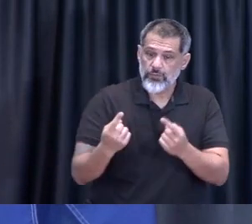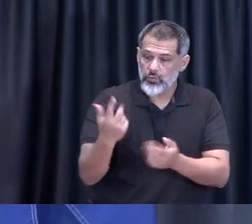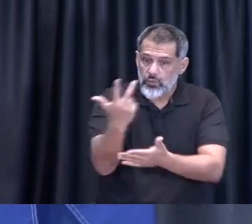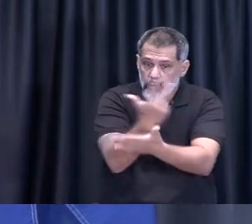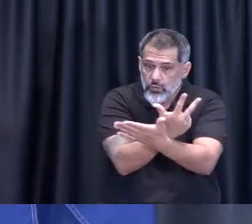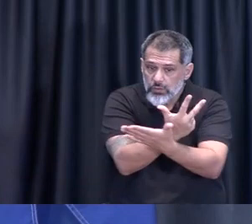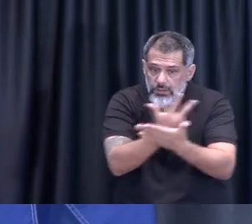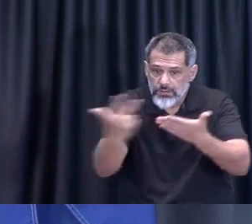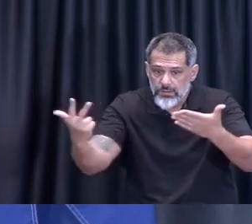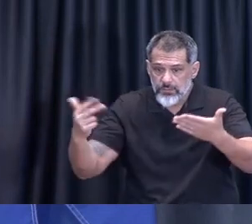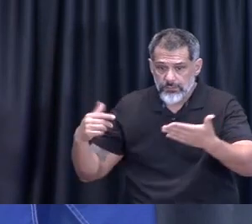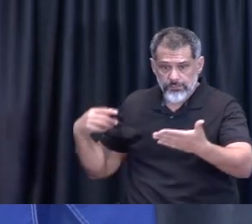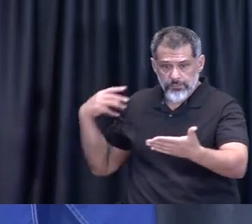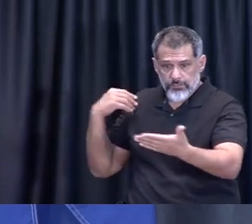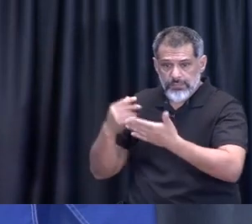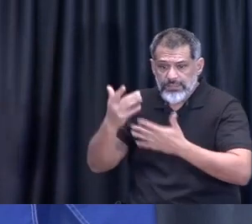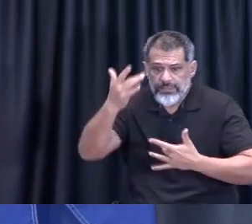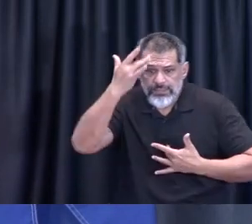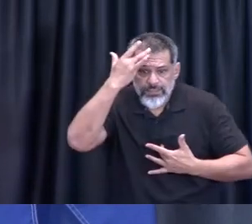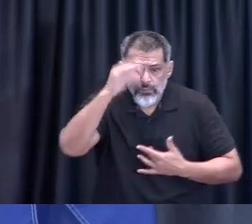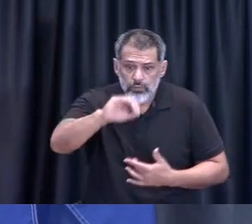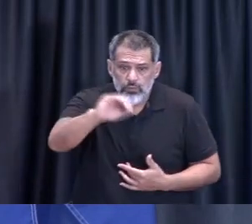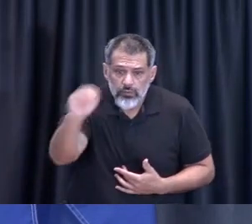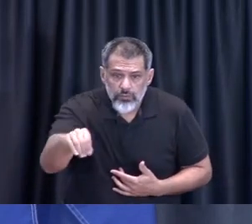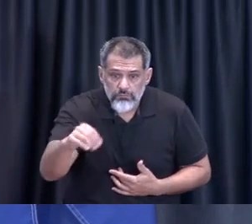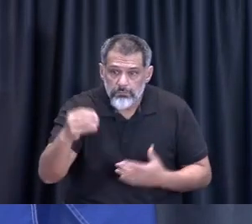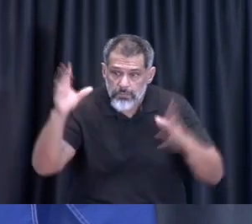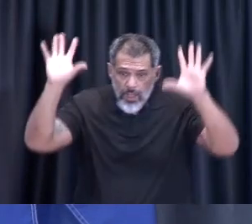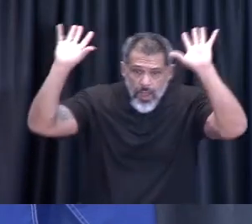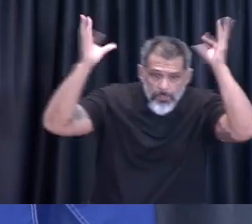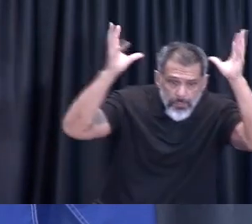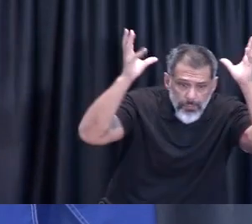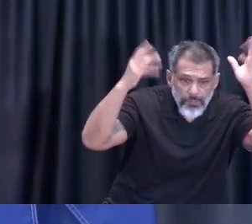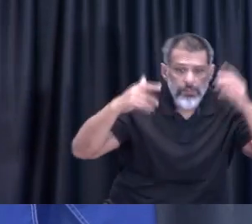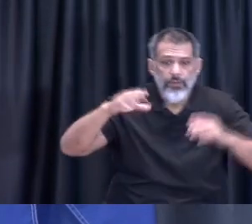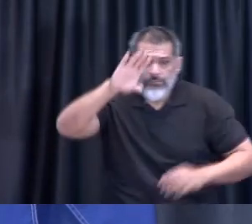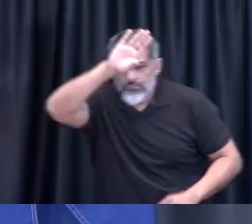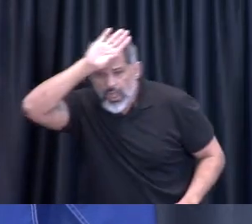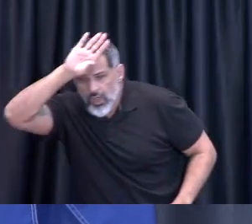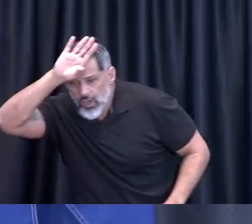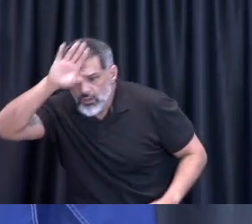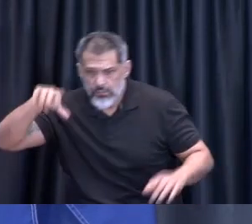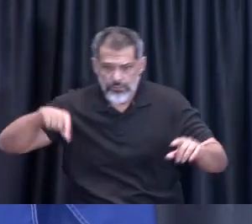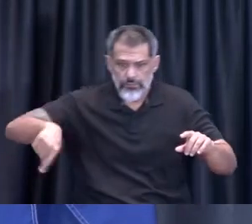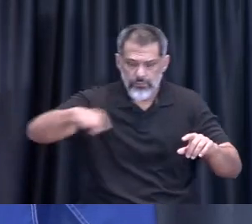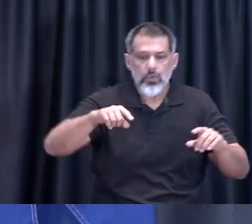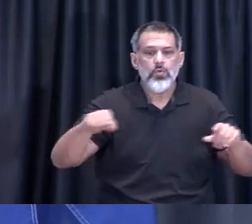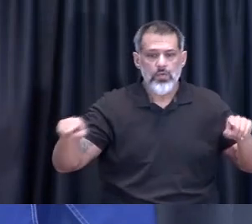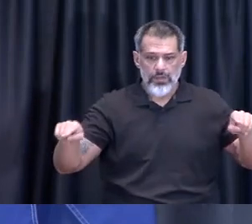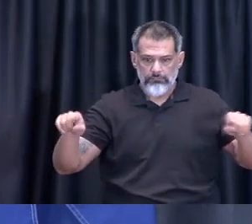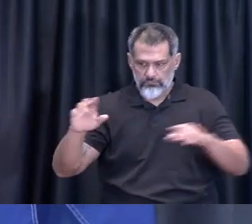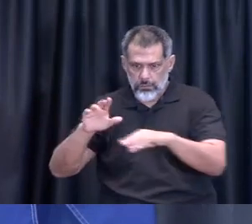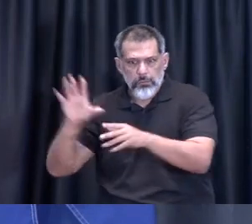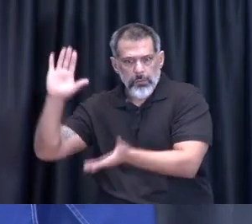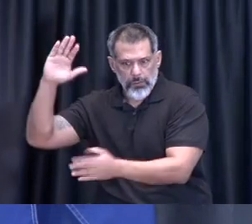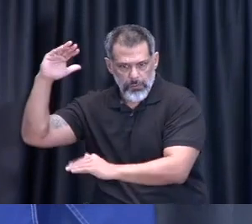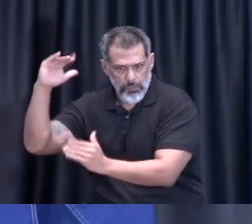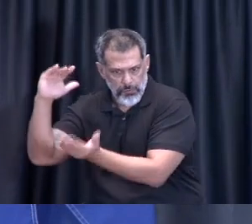unplanned absence rates in both Paramedic Services and Fire Services have continued to decrease each week.